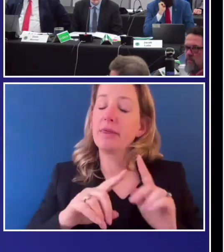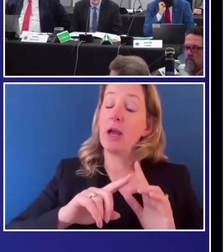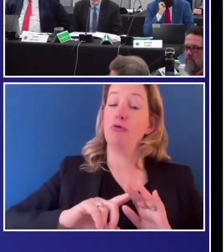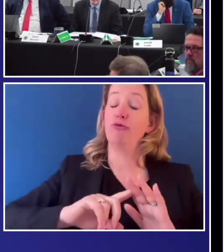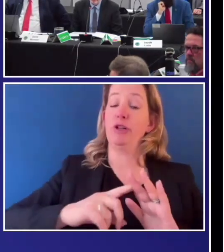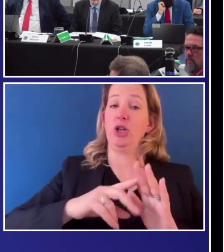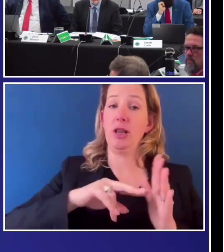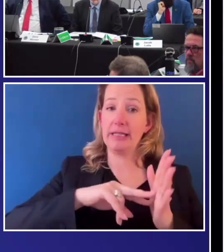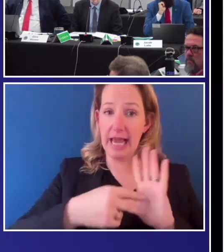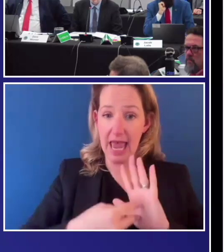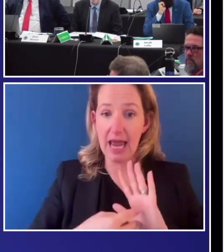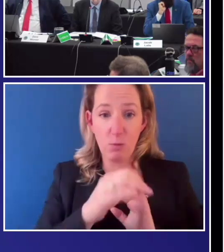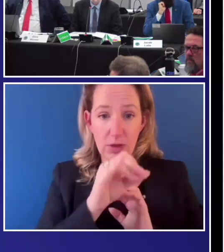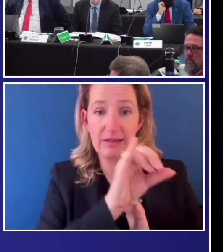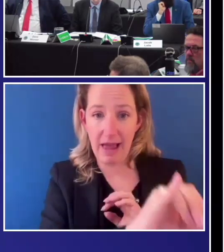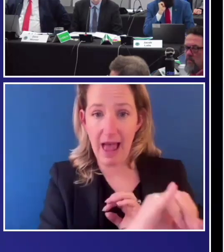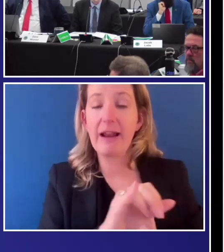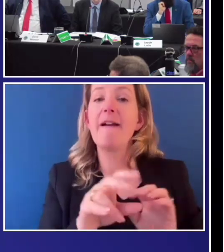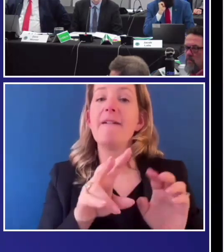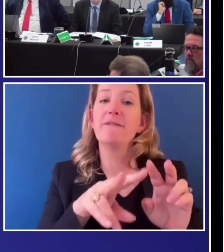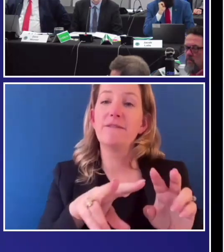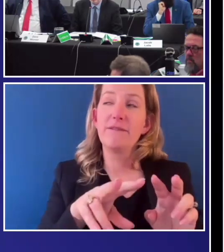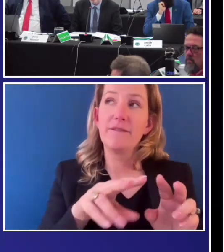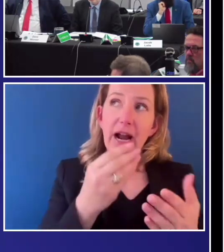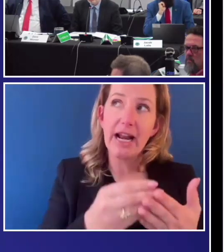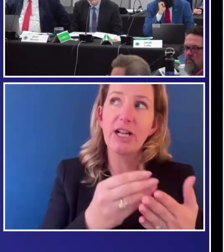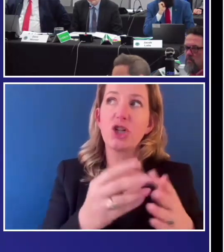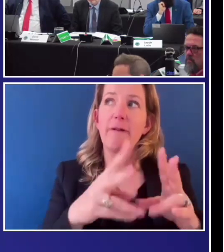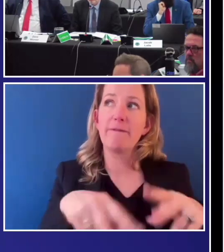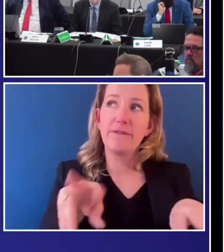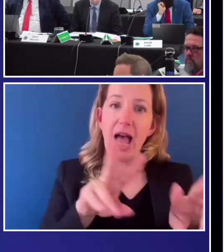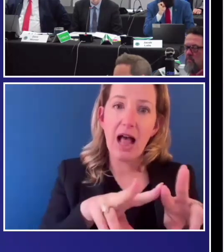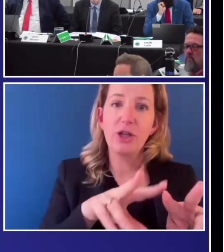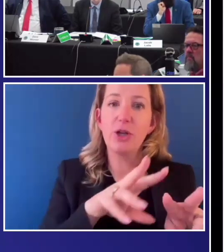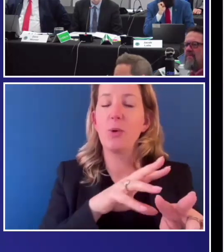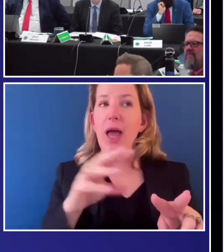Value Transparency and Gainful Employment regulations as specifically the debt-to-earnings rates.